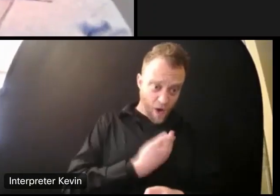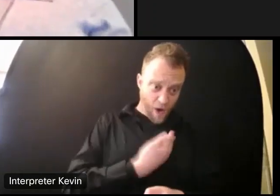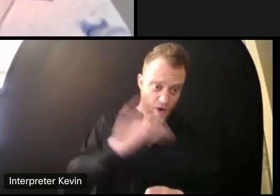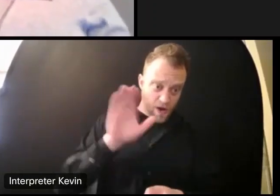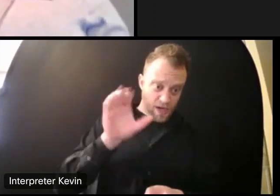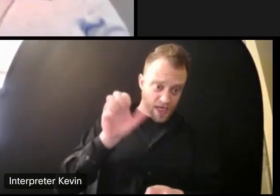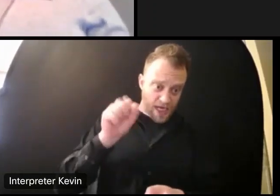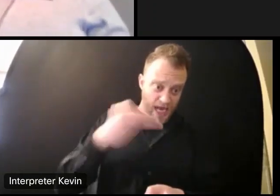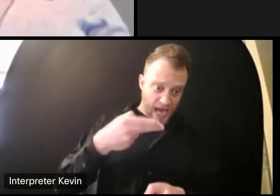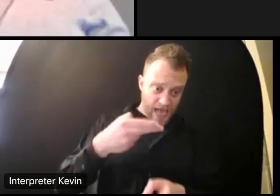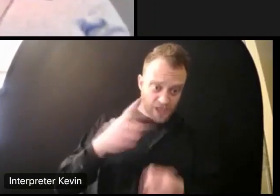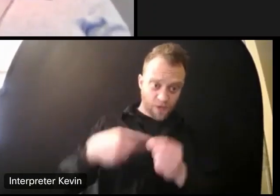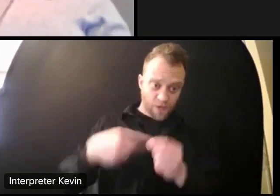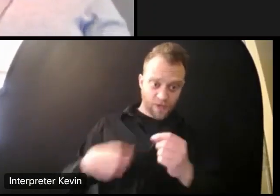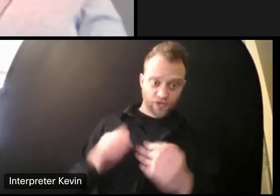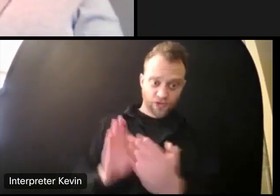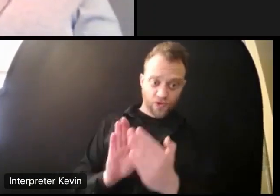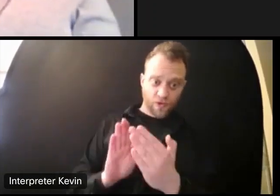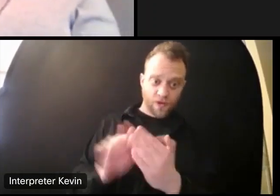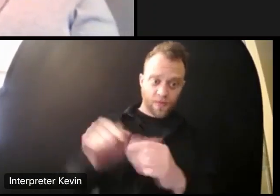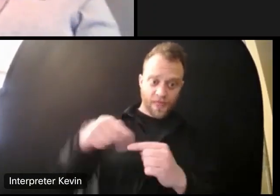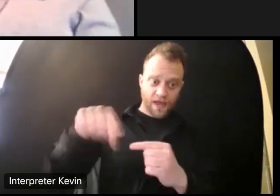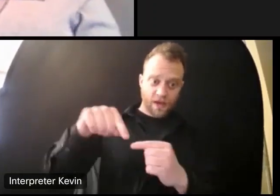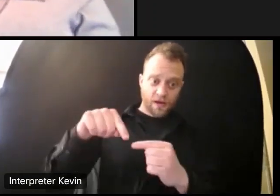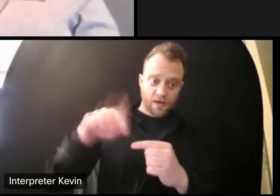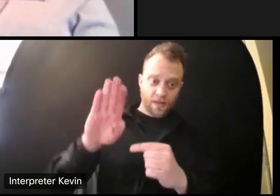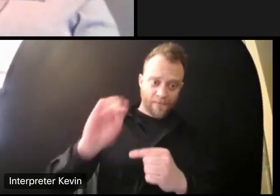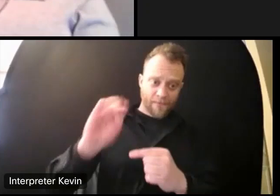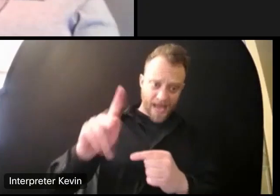once we get the allotment? Or is there something else that we should do to open the account?